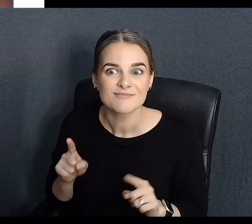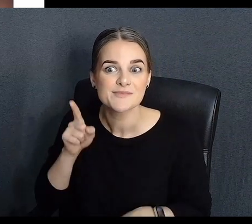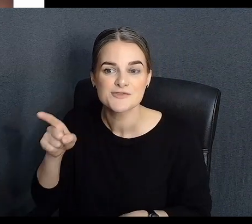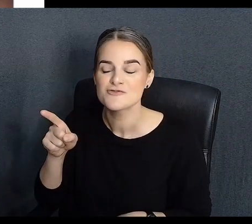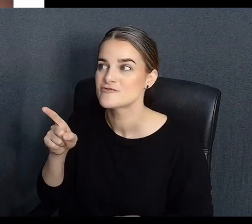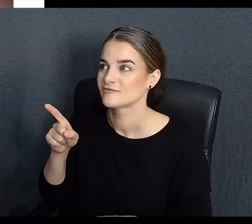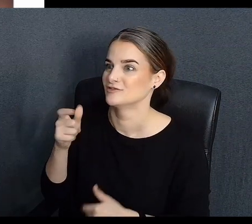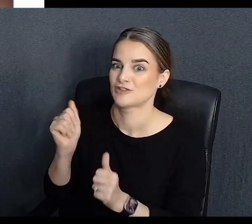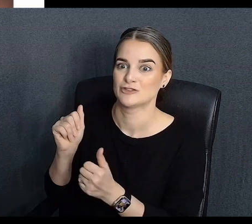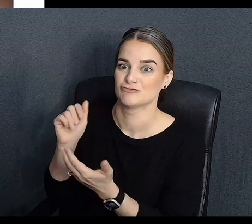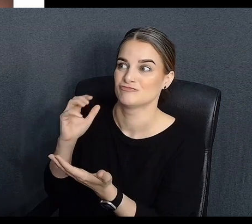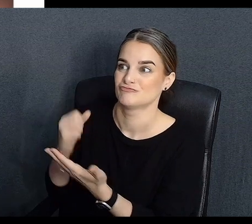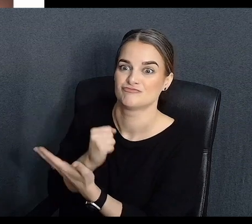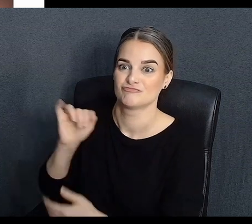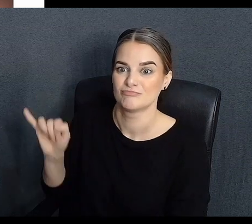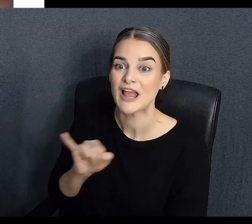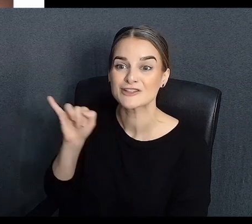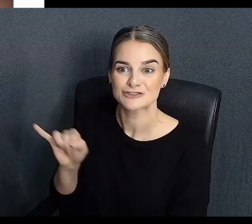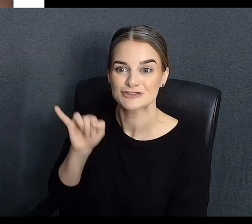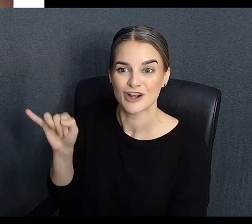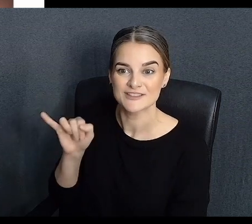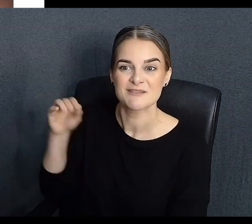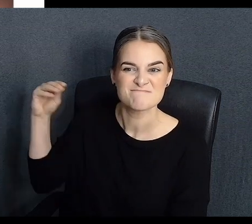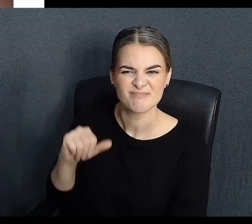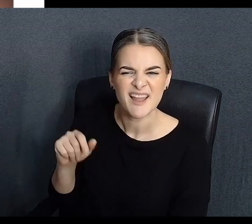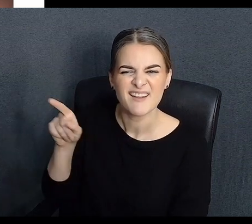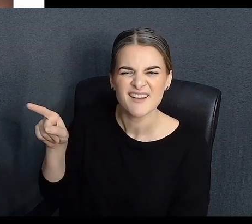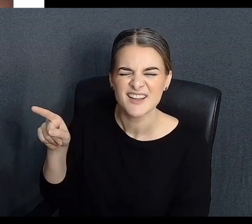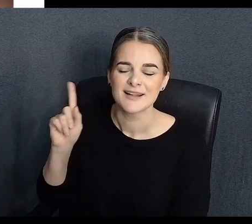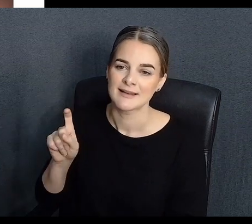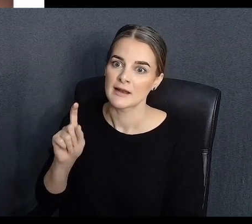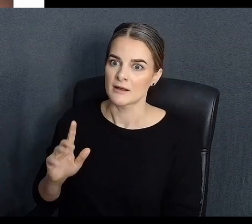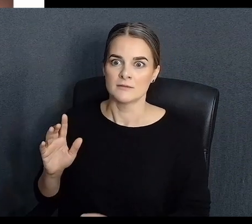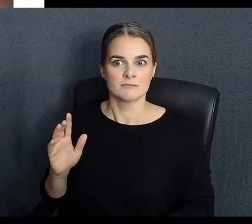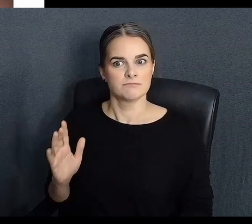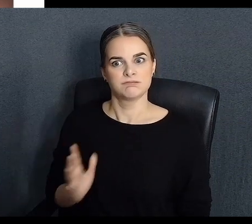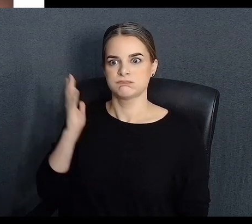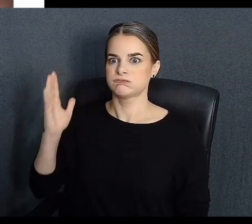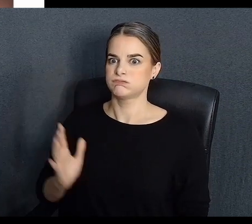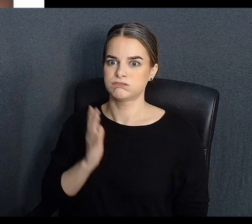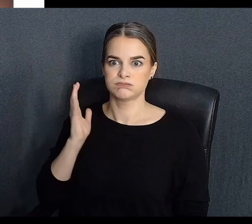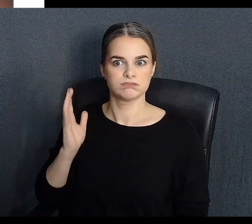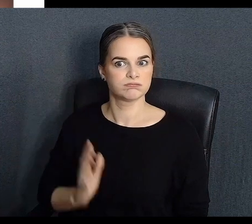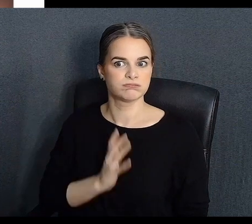that's when you're going to need that big, fancy formal evaluation. And that evaluation is going to need